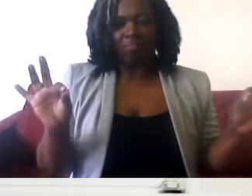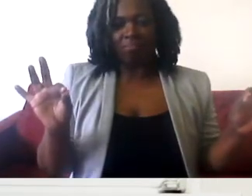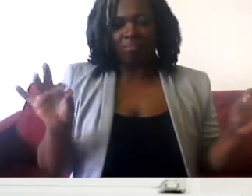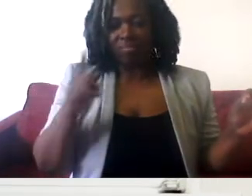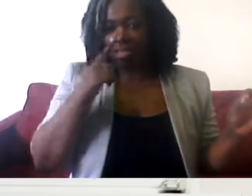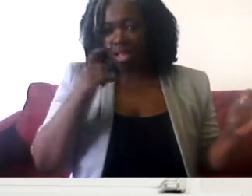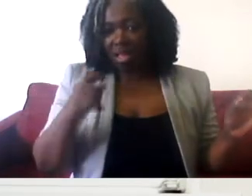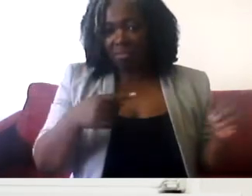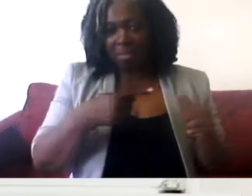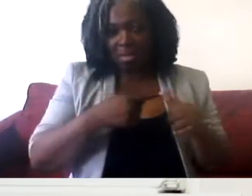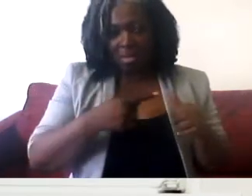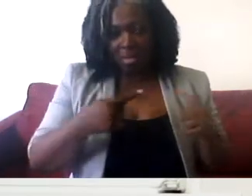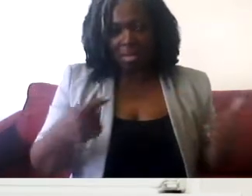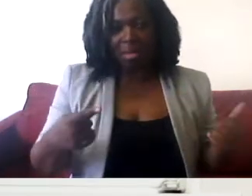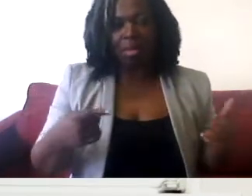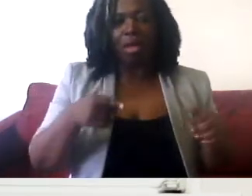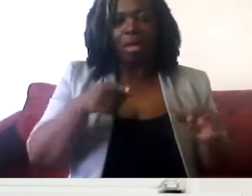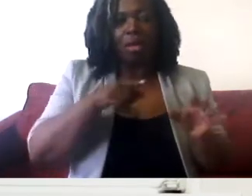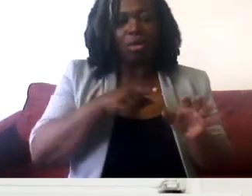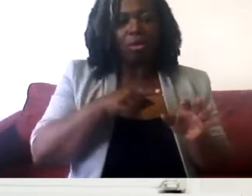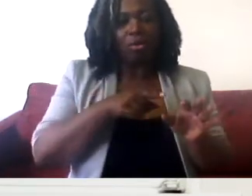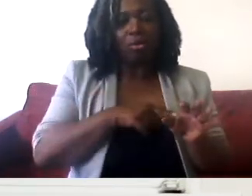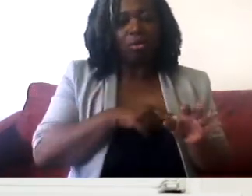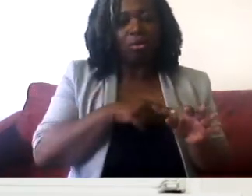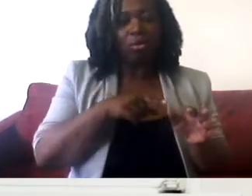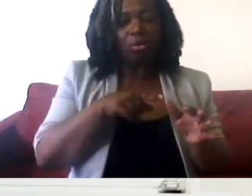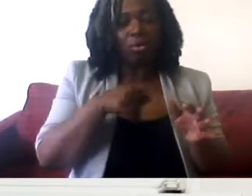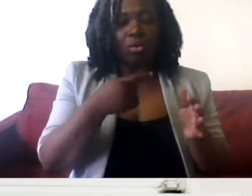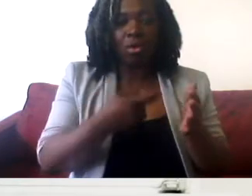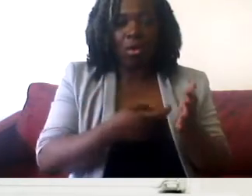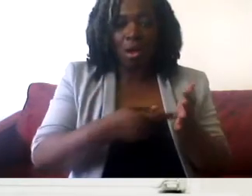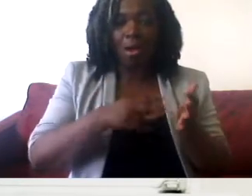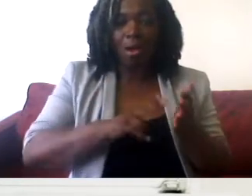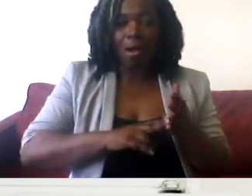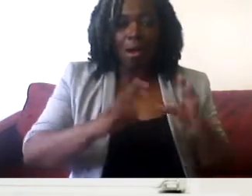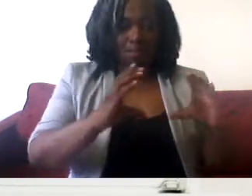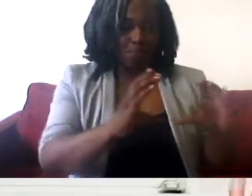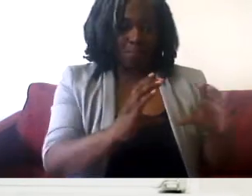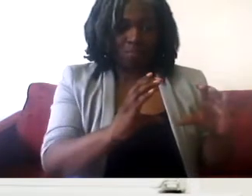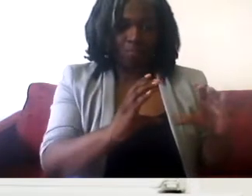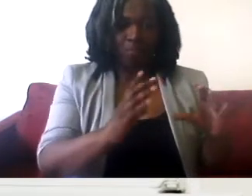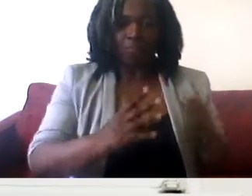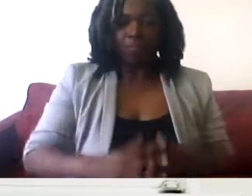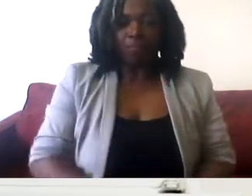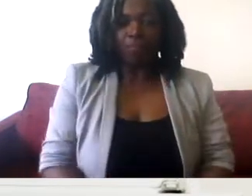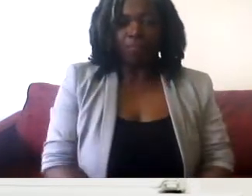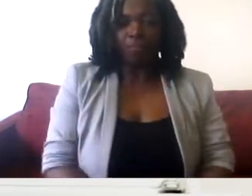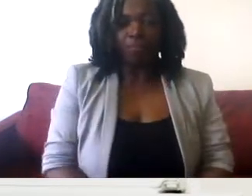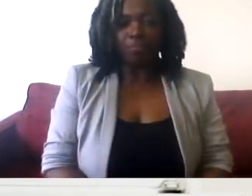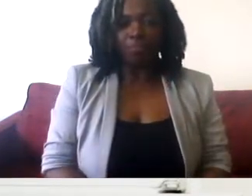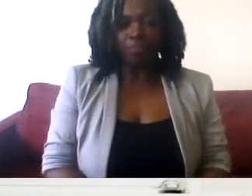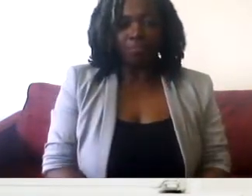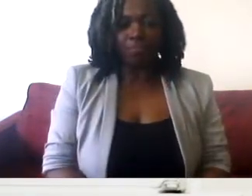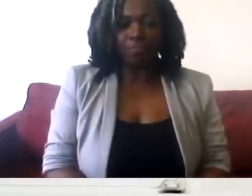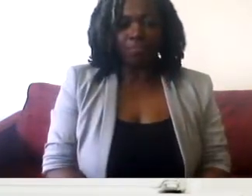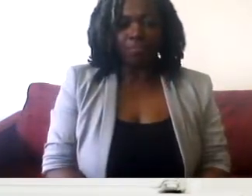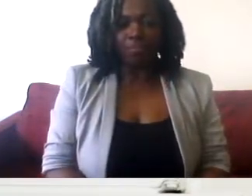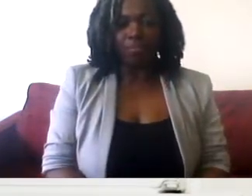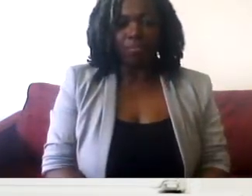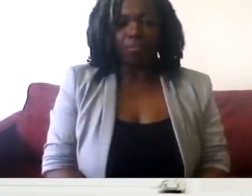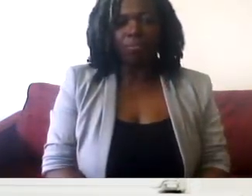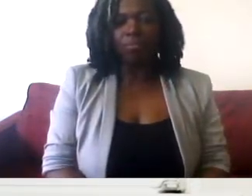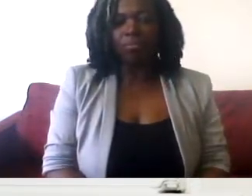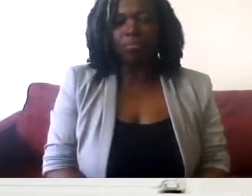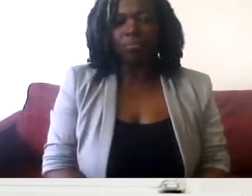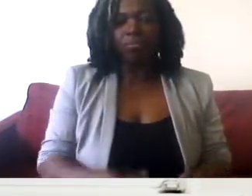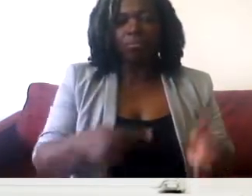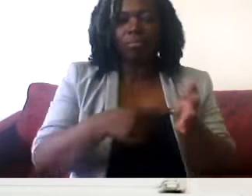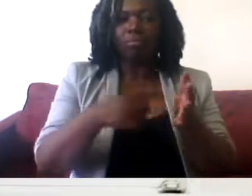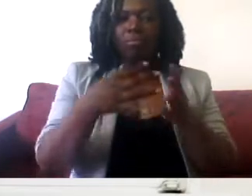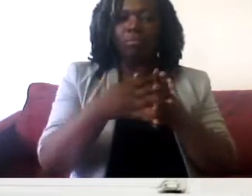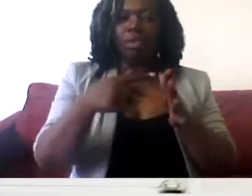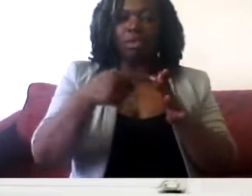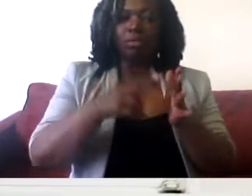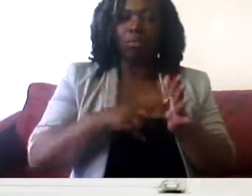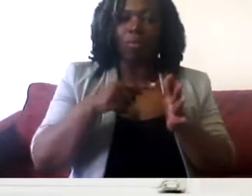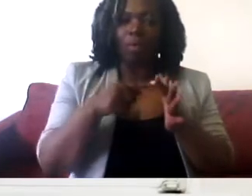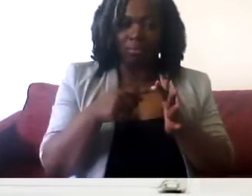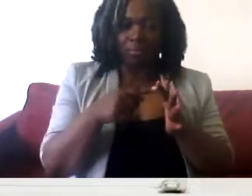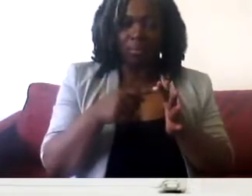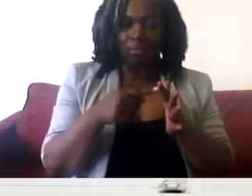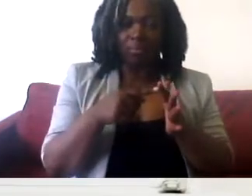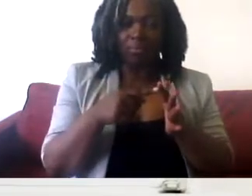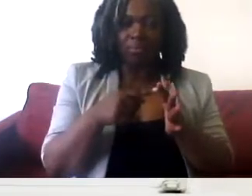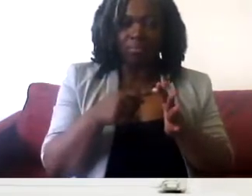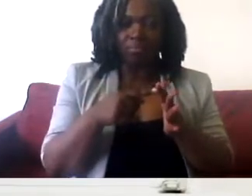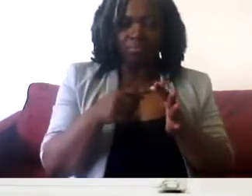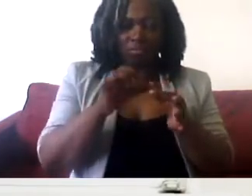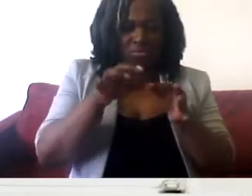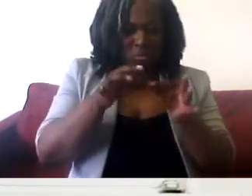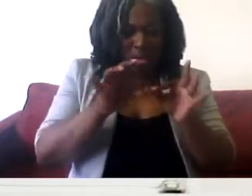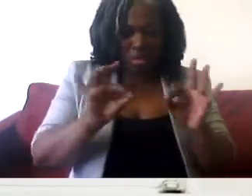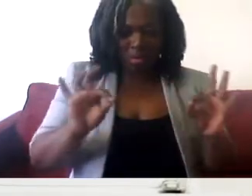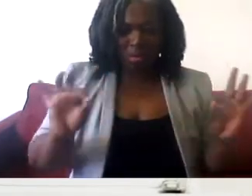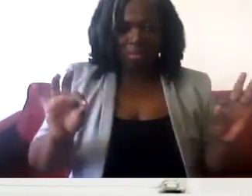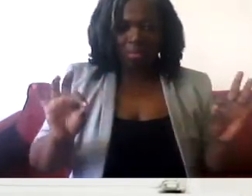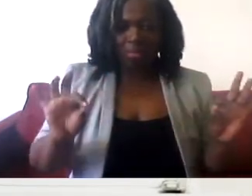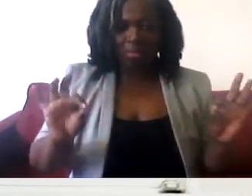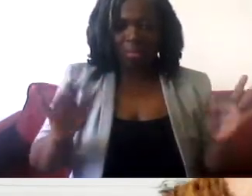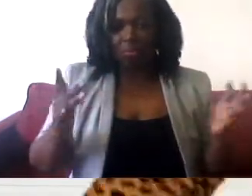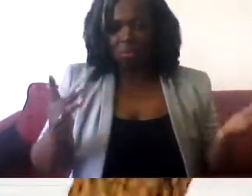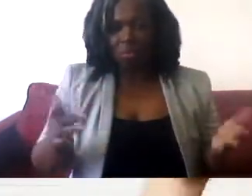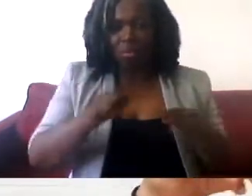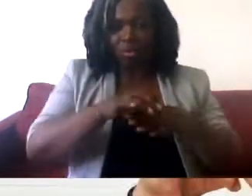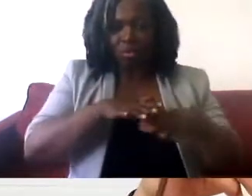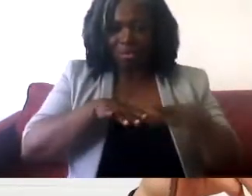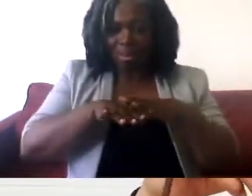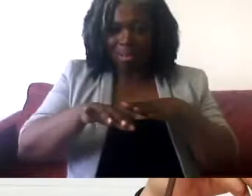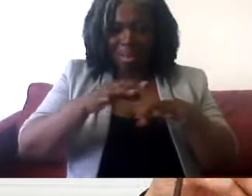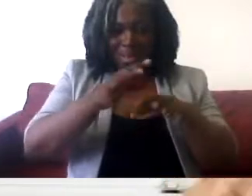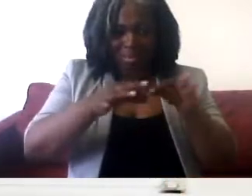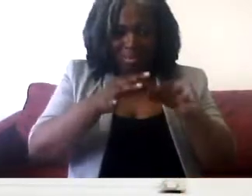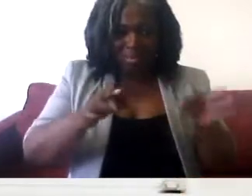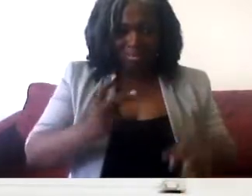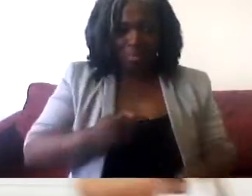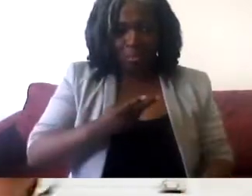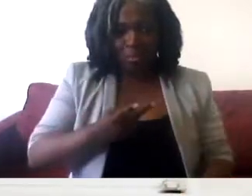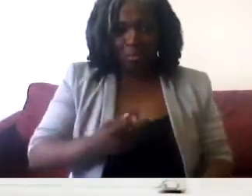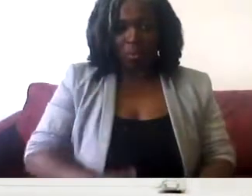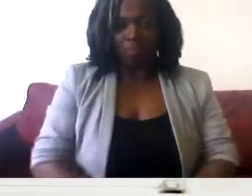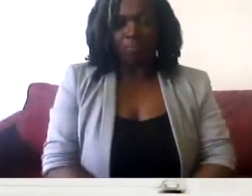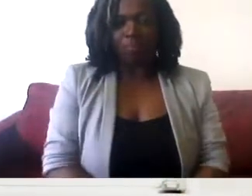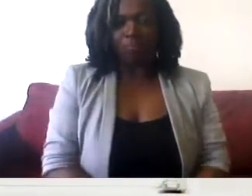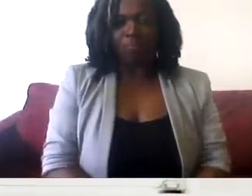that can be in the form of a ball of